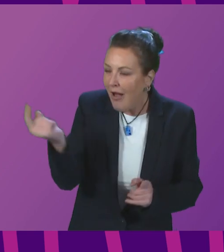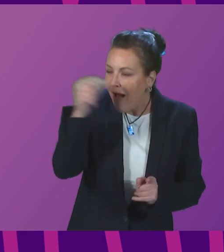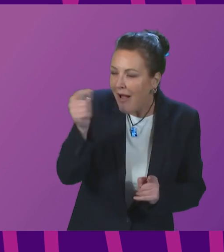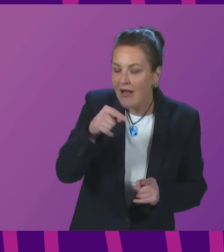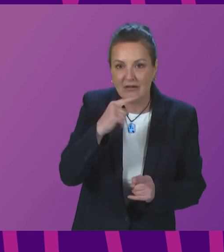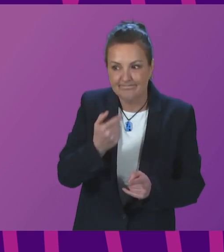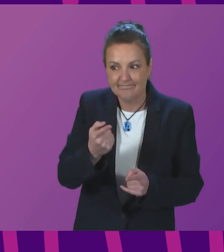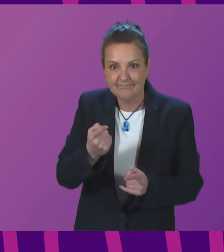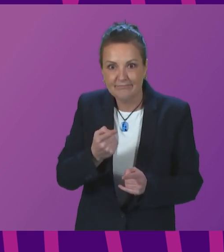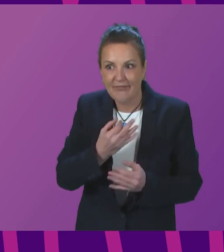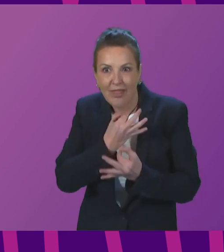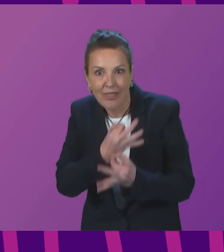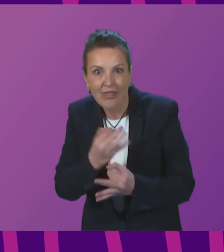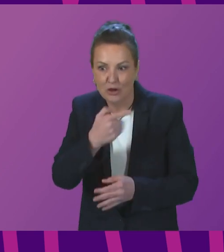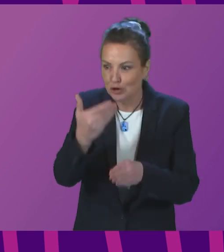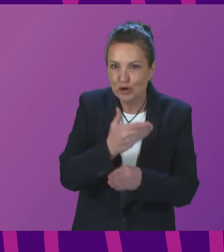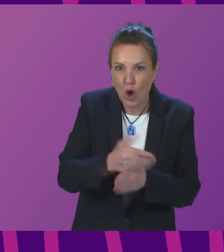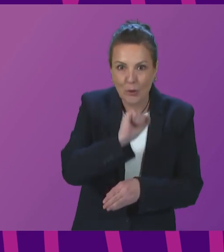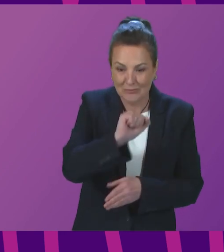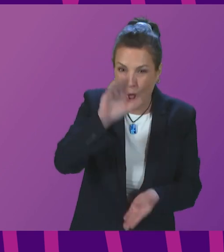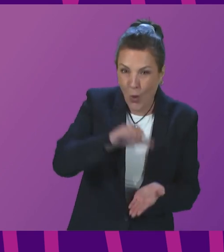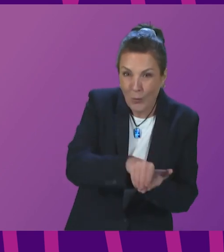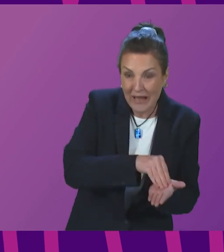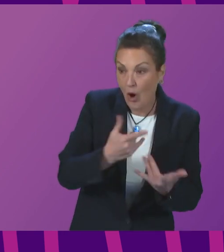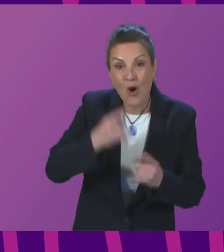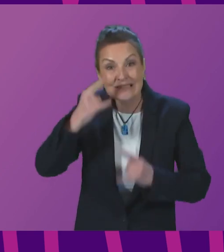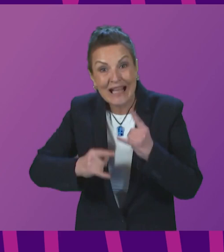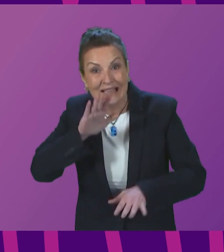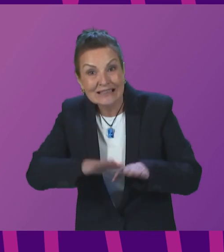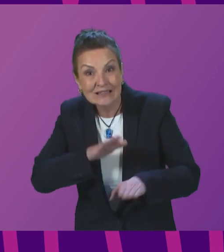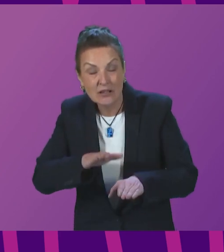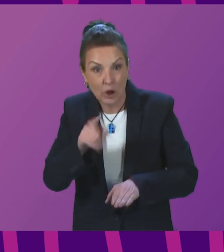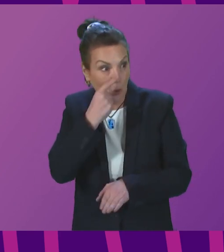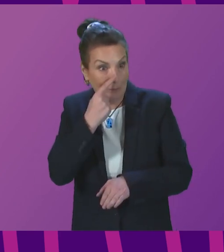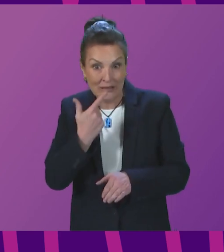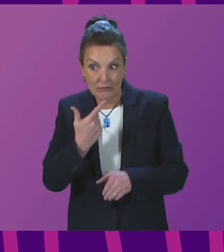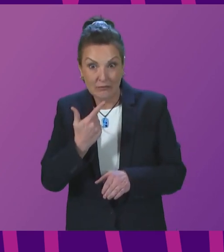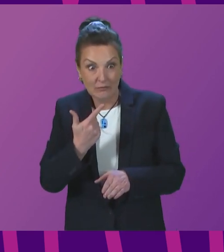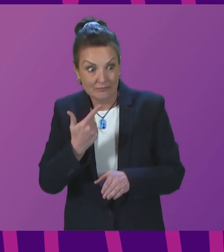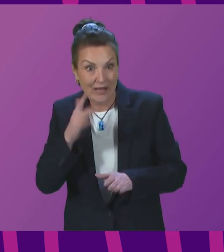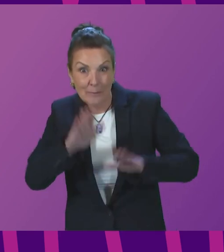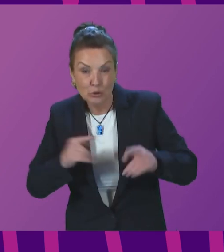or sexually exploitative activities or—even worse—simply being abused in private homes.